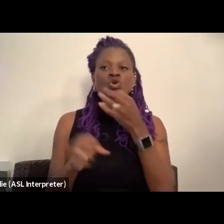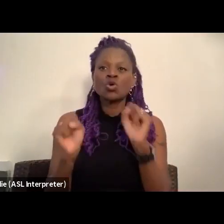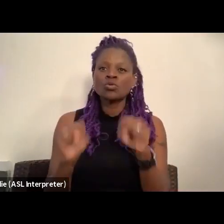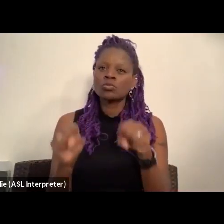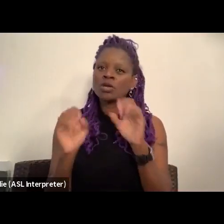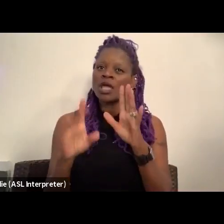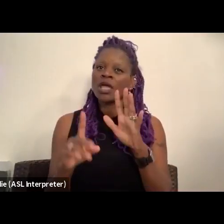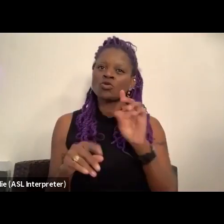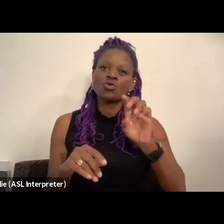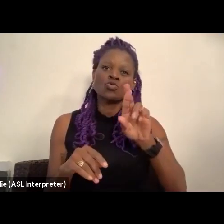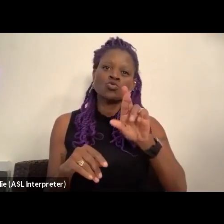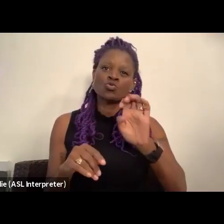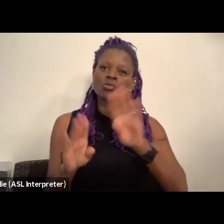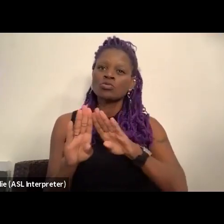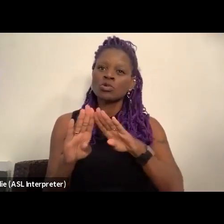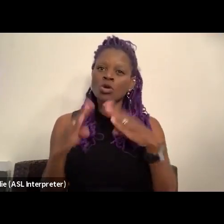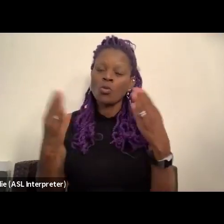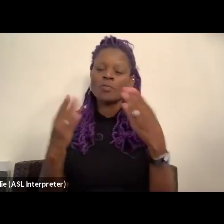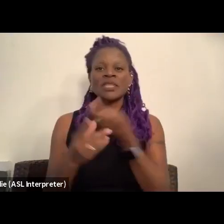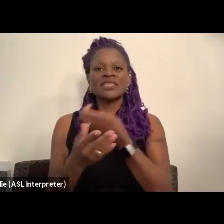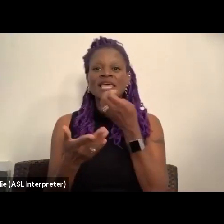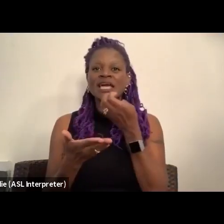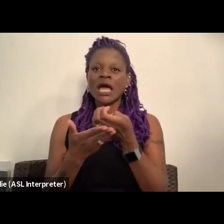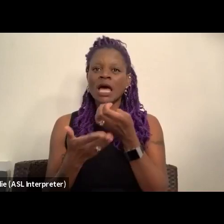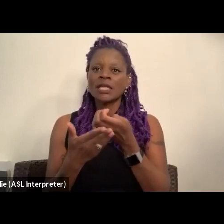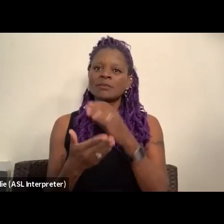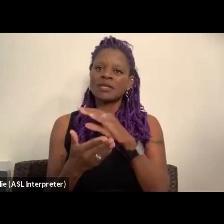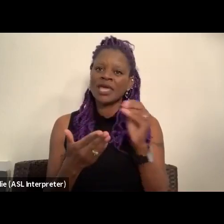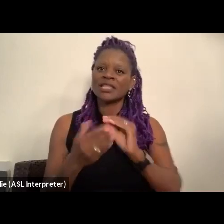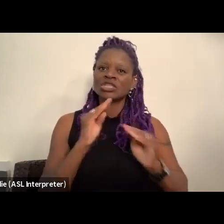Meanwhile, we actually have some good news to share on the vaccination front as well.